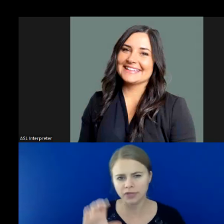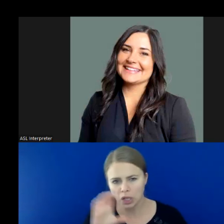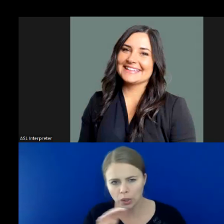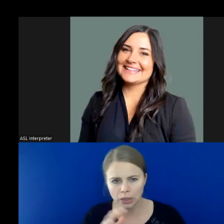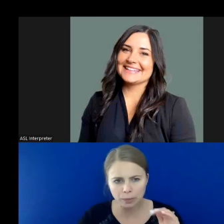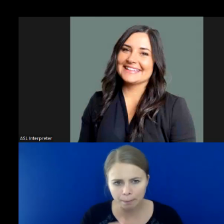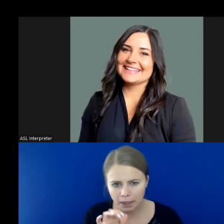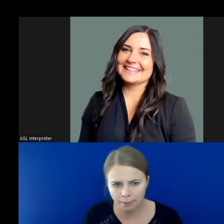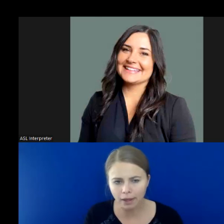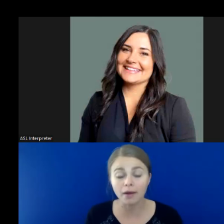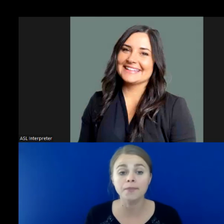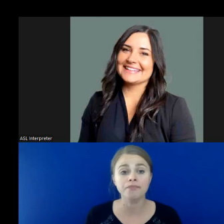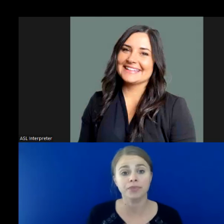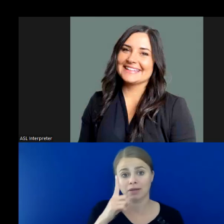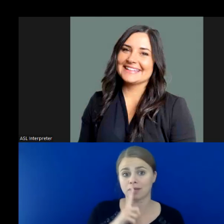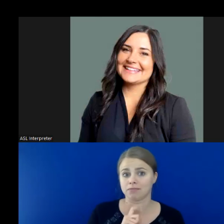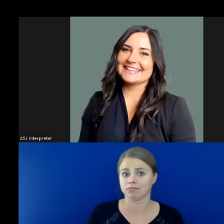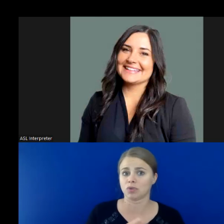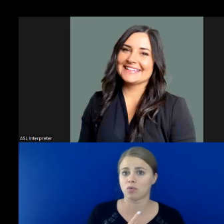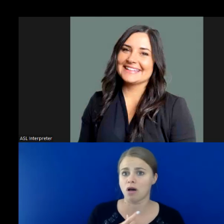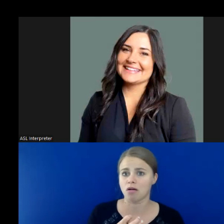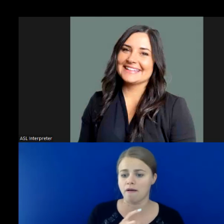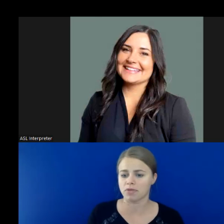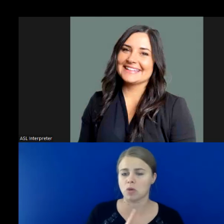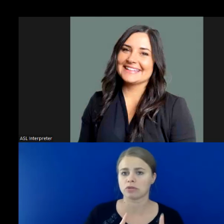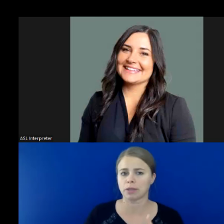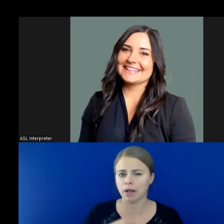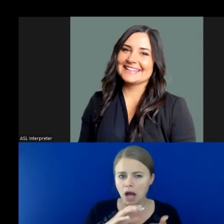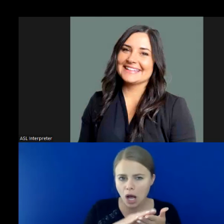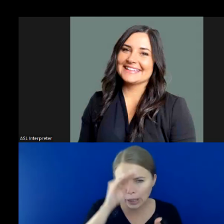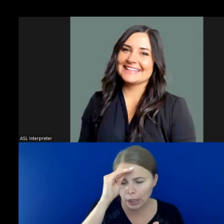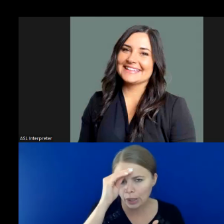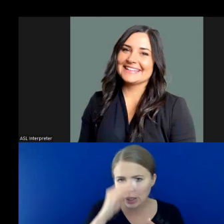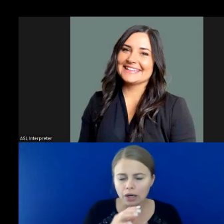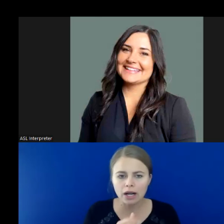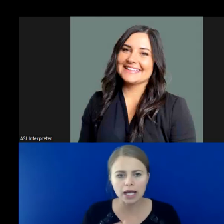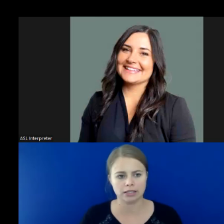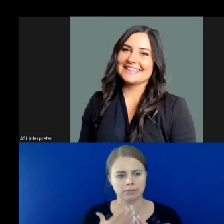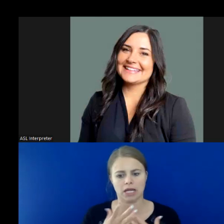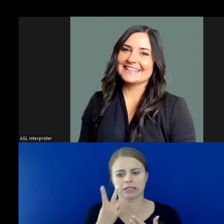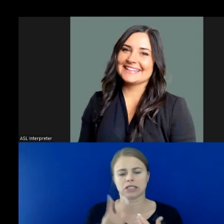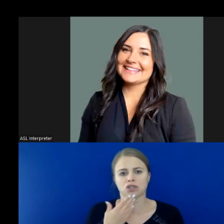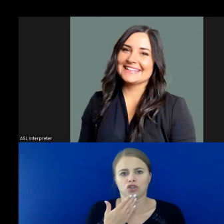Because I'm definitely one of those people that I learn and get inspired by seeing good exemplars.